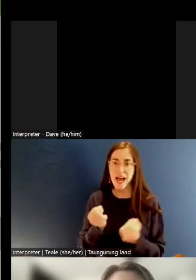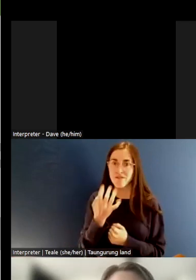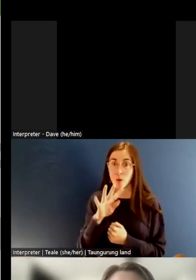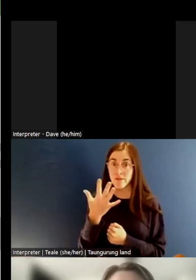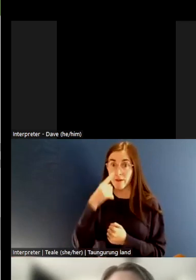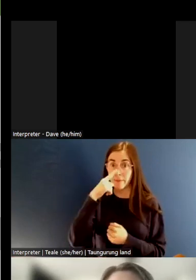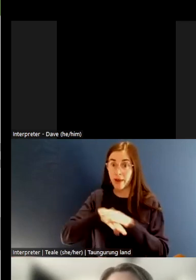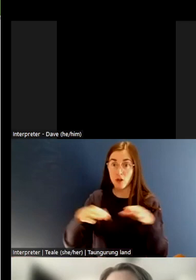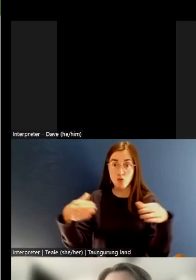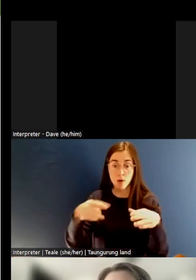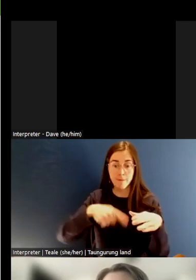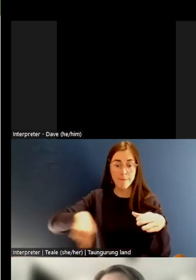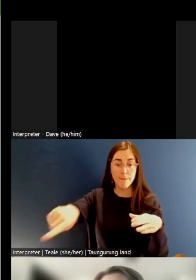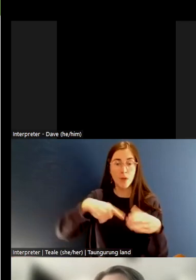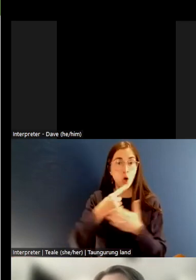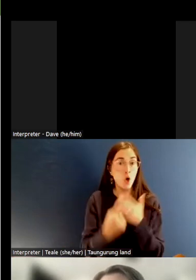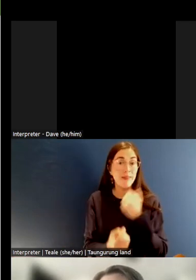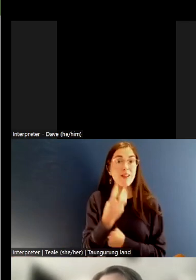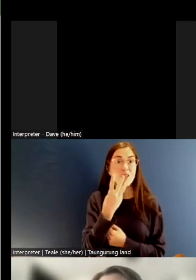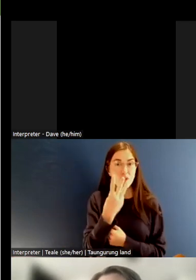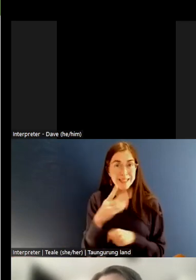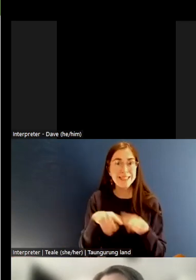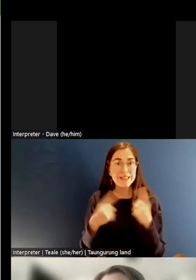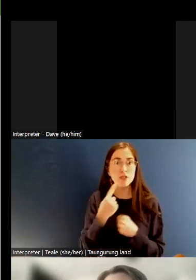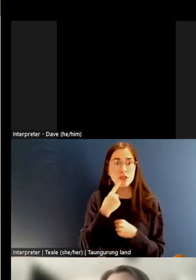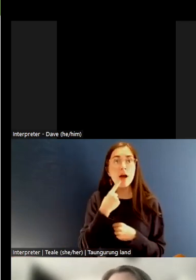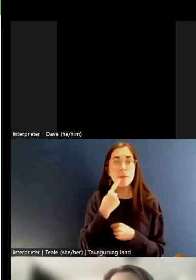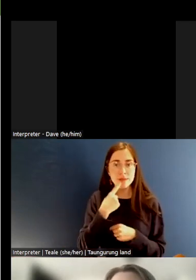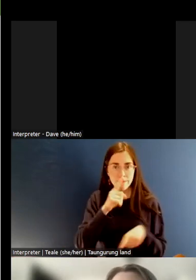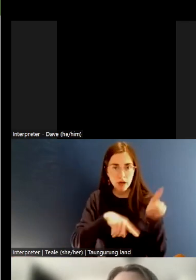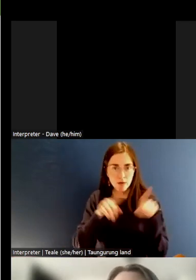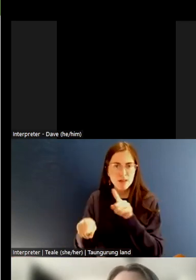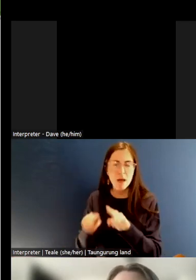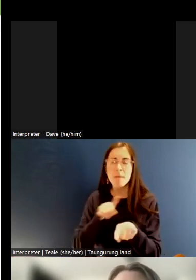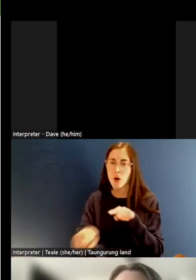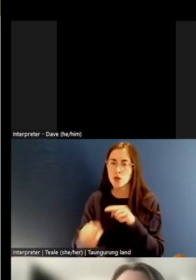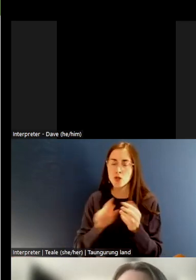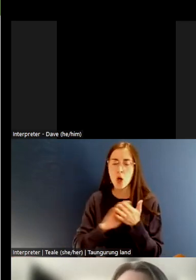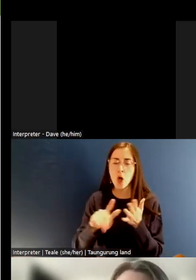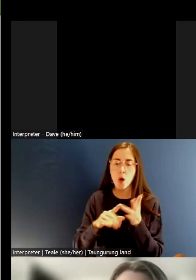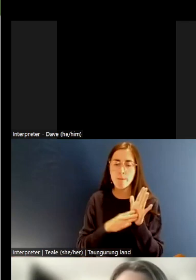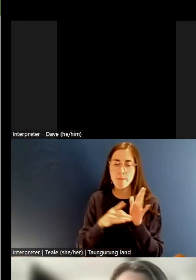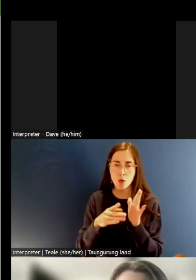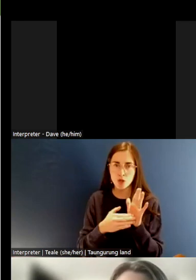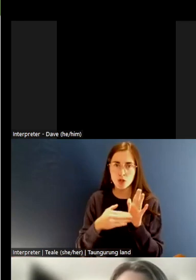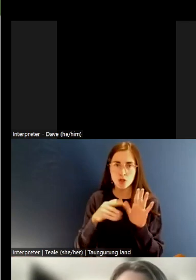and we had only three variants. So the most common three variants were homozygous. So we had our 35delG,